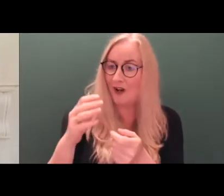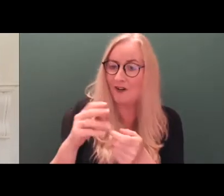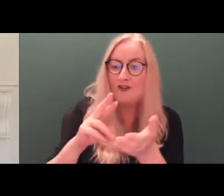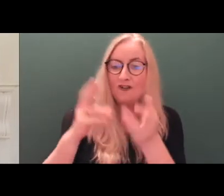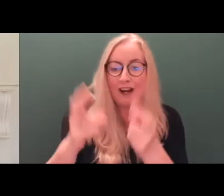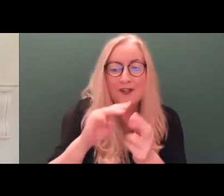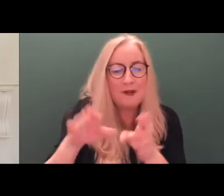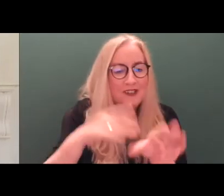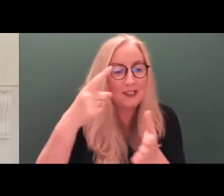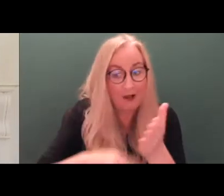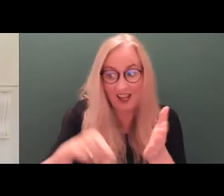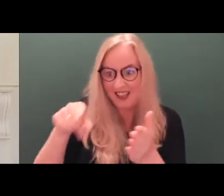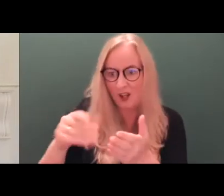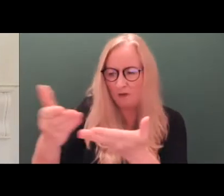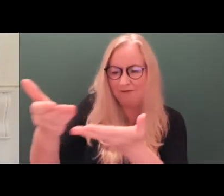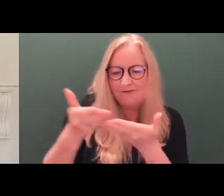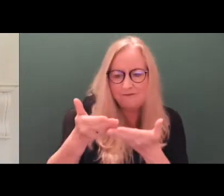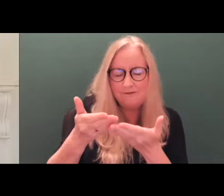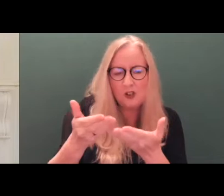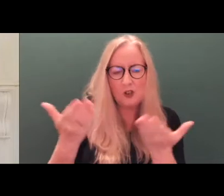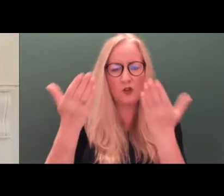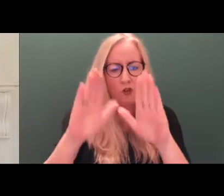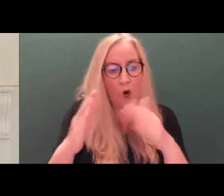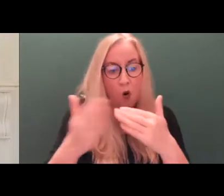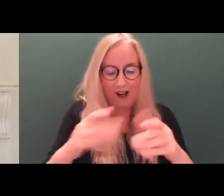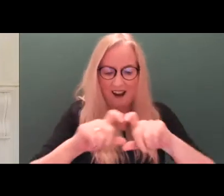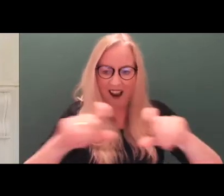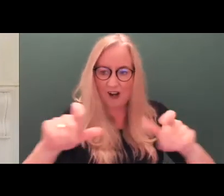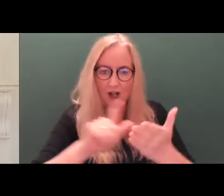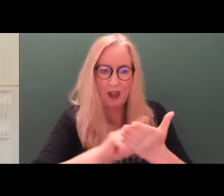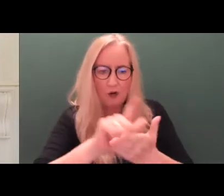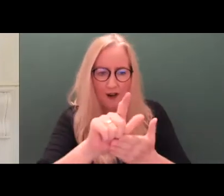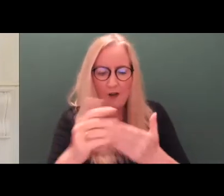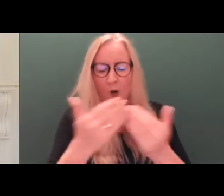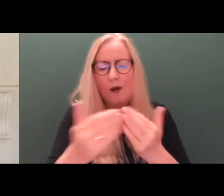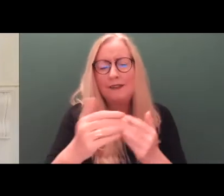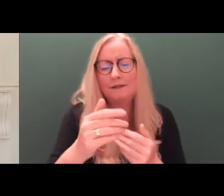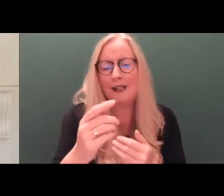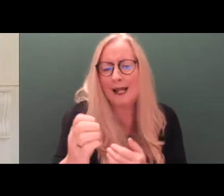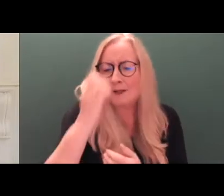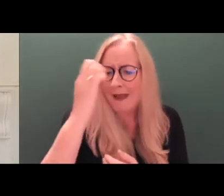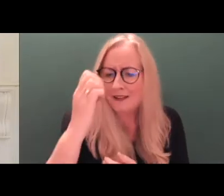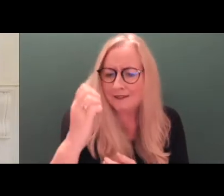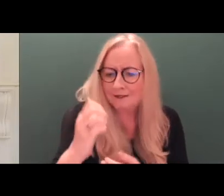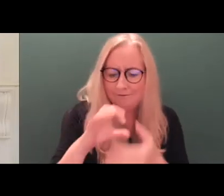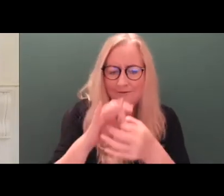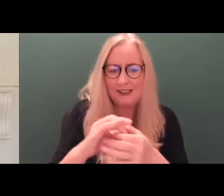provide us with an overview of Article 12 and what is expected of State parties when implementing it.